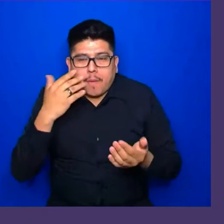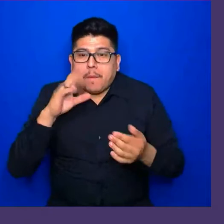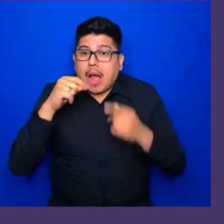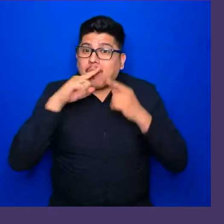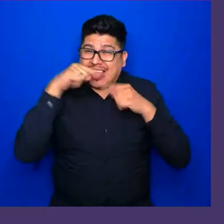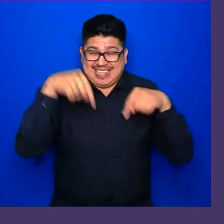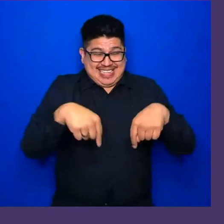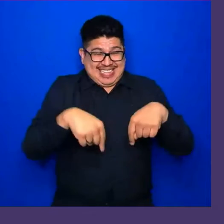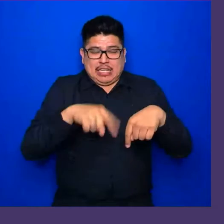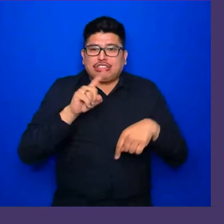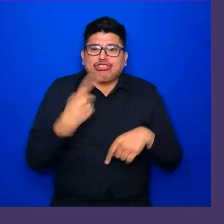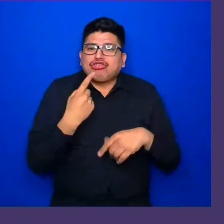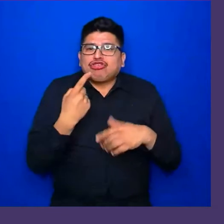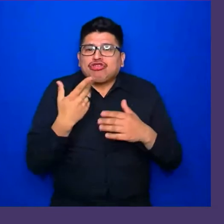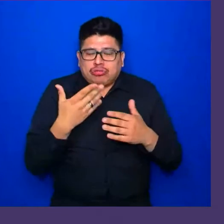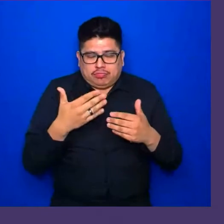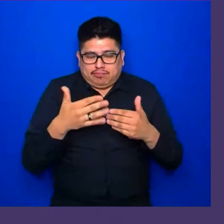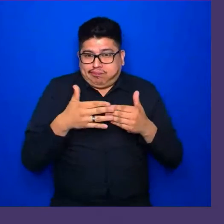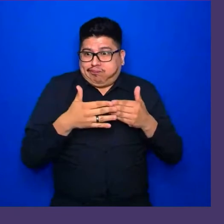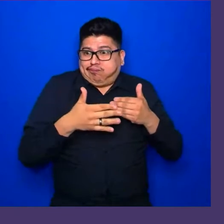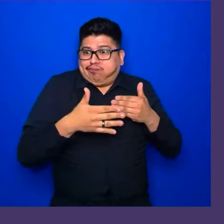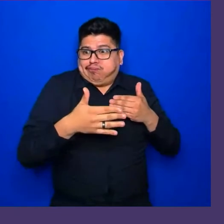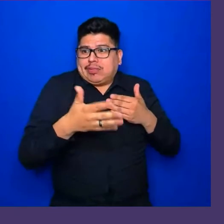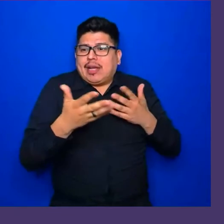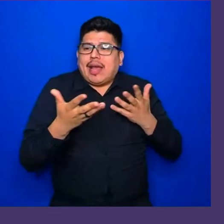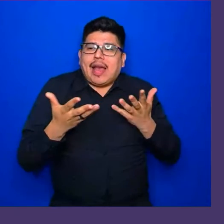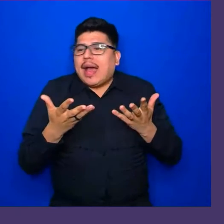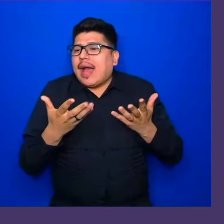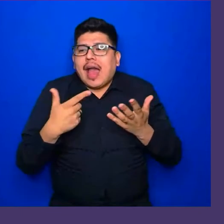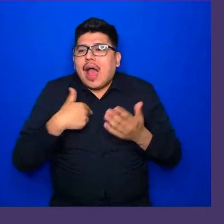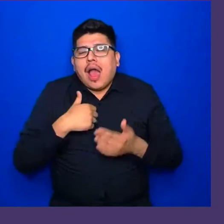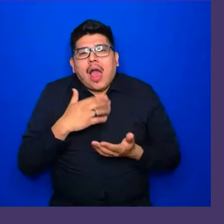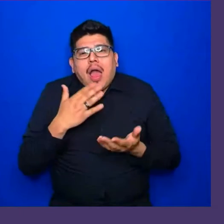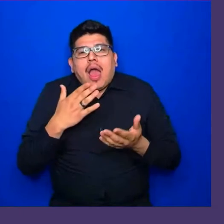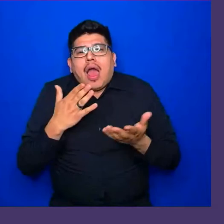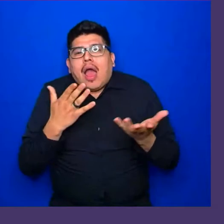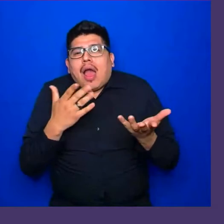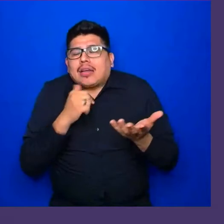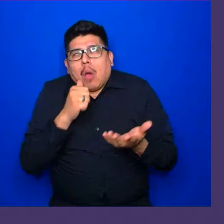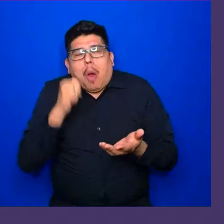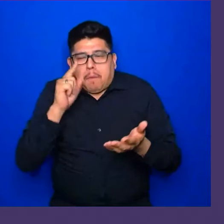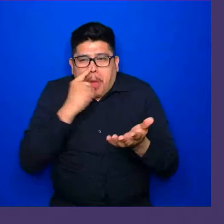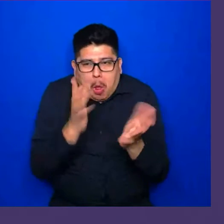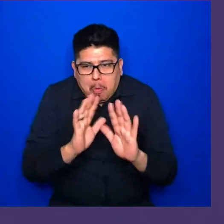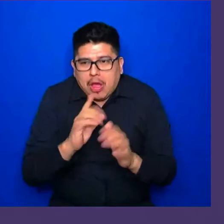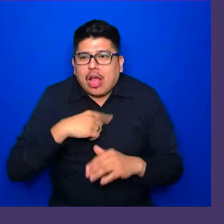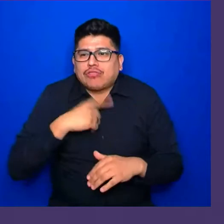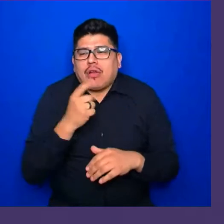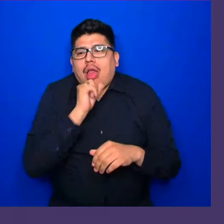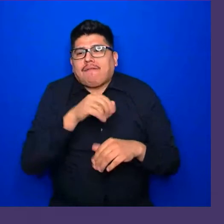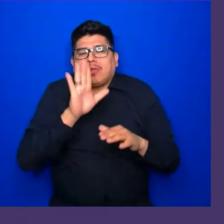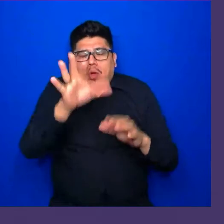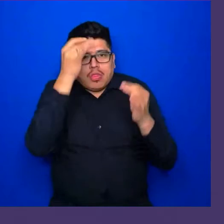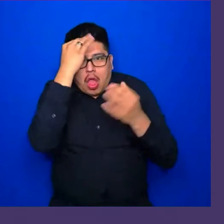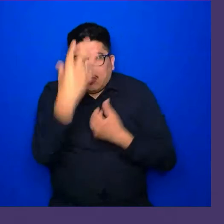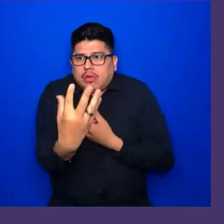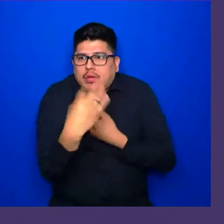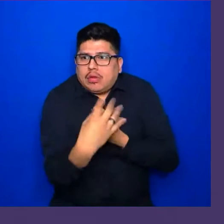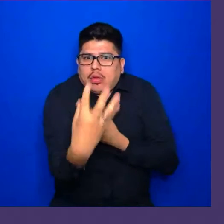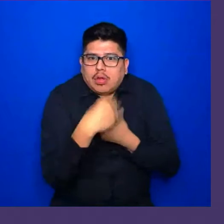Rylin Rodgers: We won't be bored. But I would love to have your thoughts about call to action. If you wanted to make a call to action about